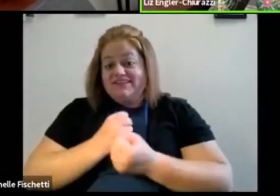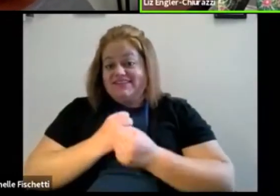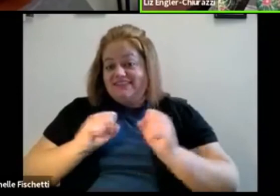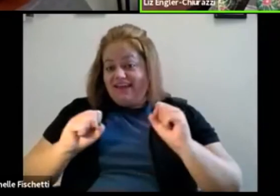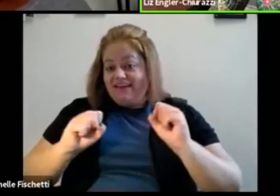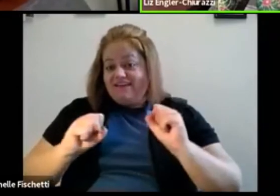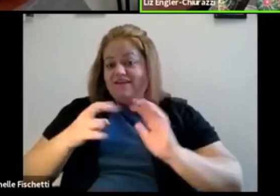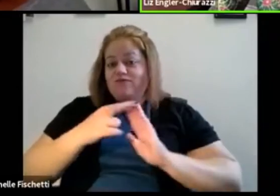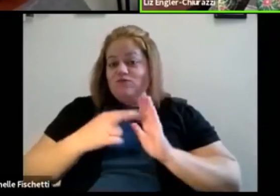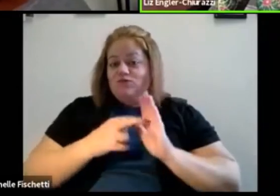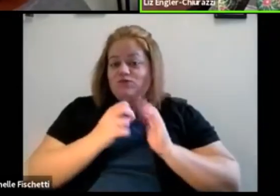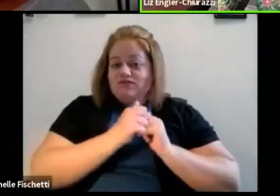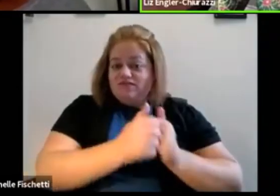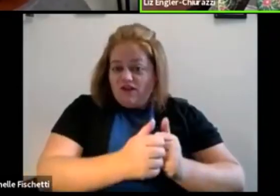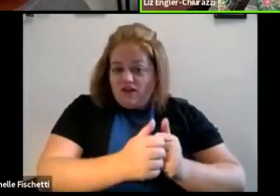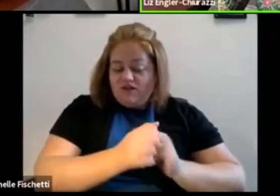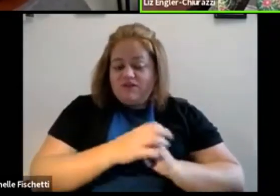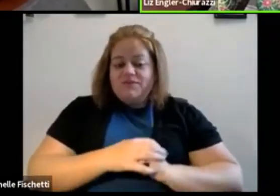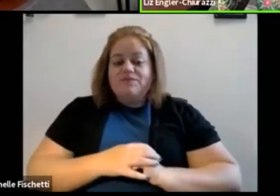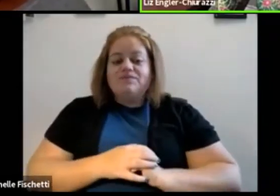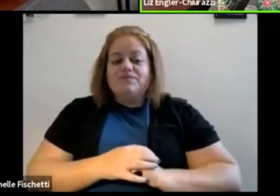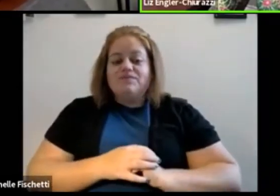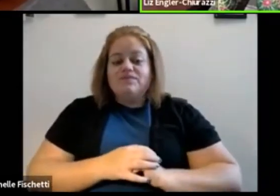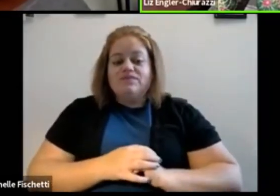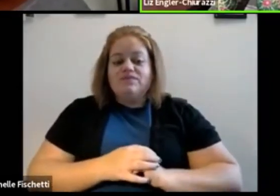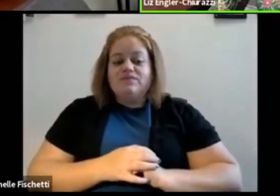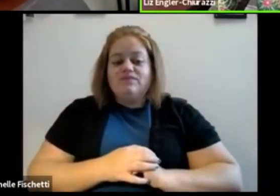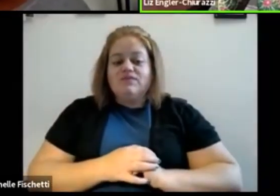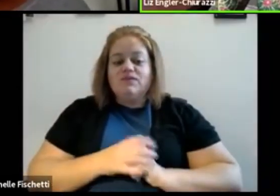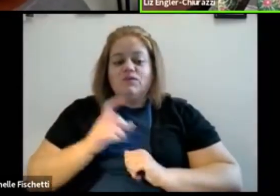I gotta make sure that we have the money and the resources that are